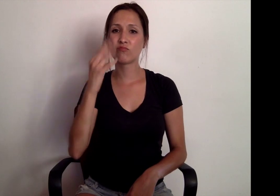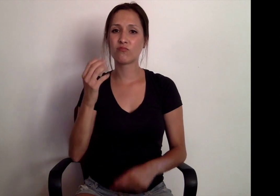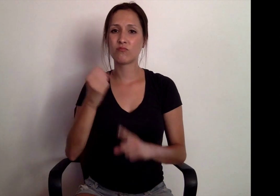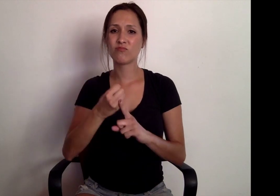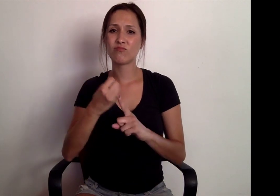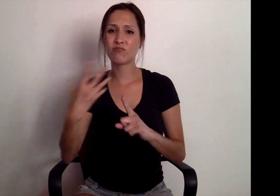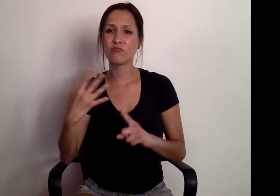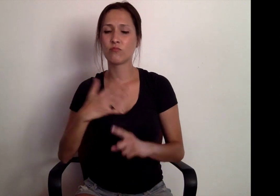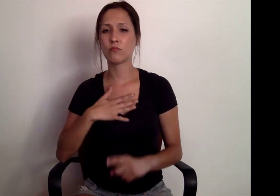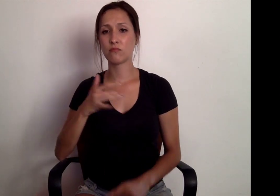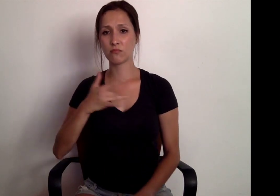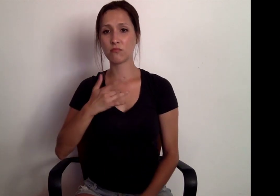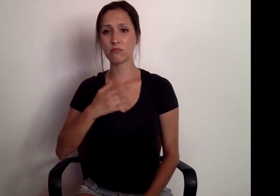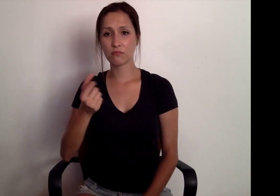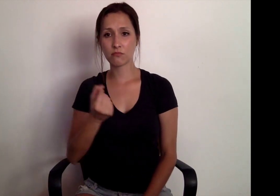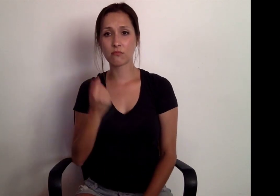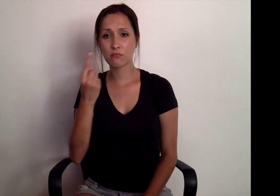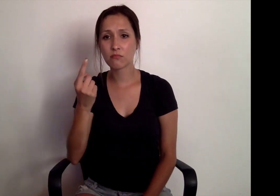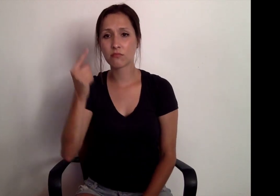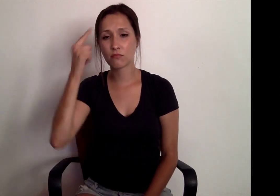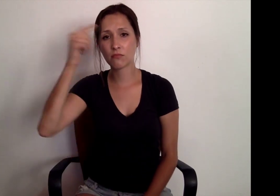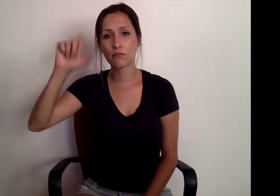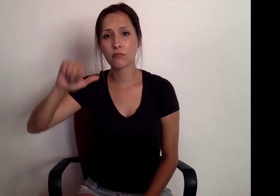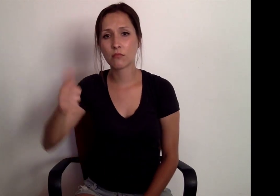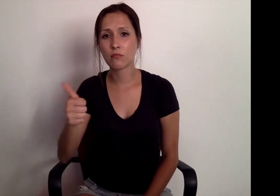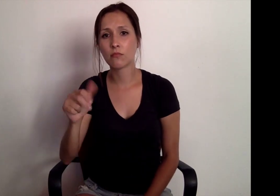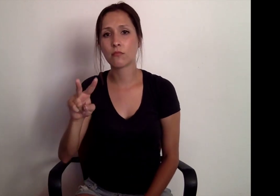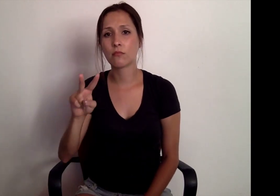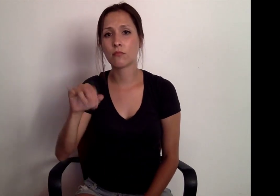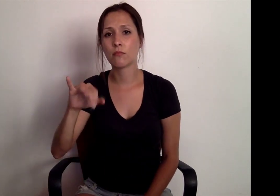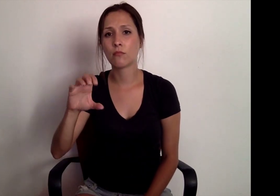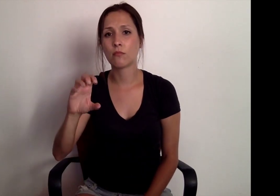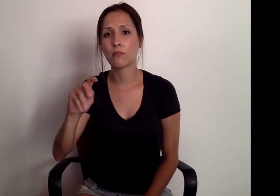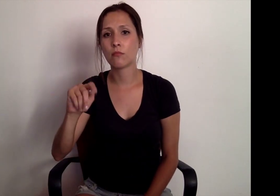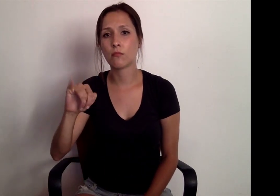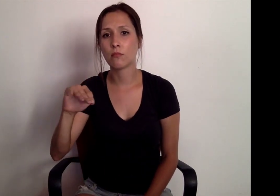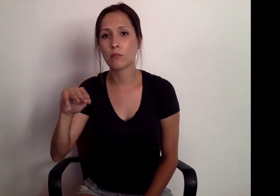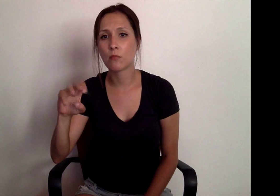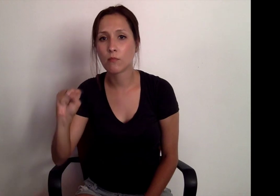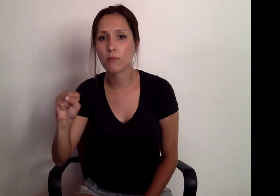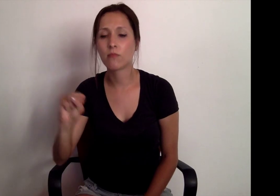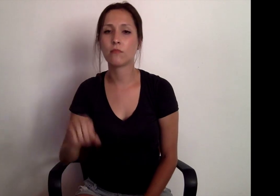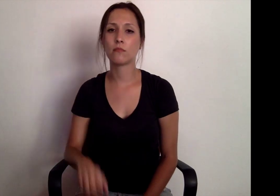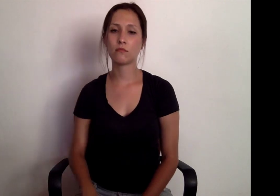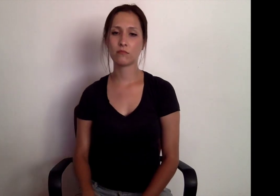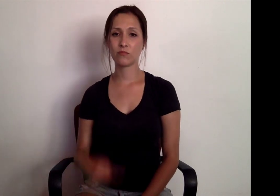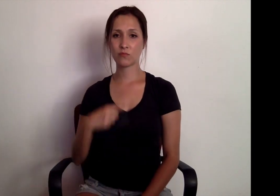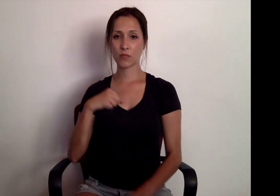this experience has expanded my empathy for other victims.